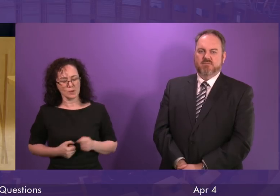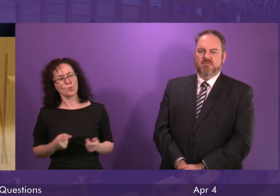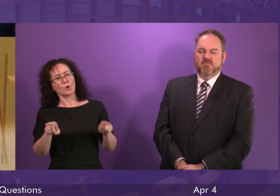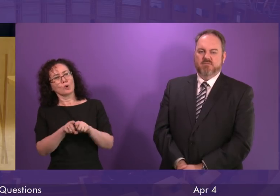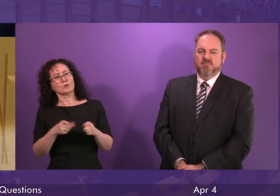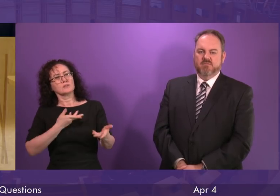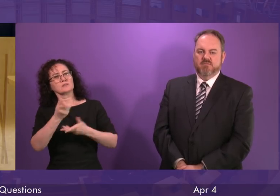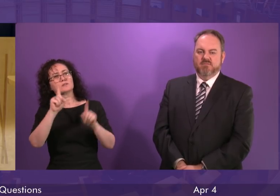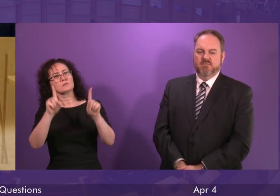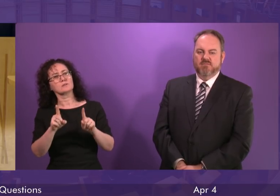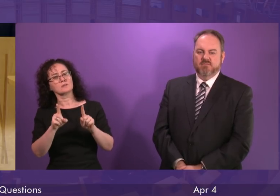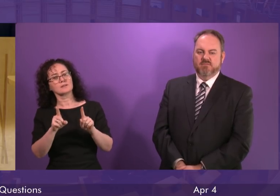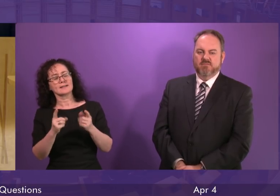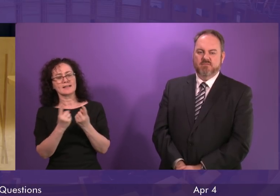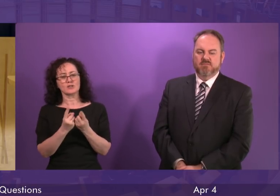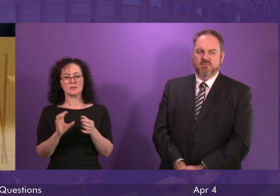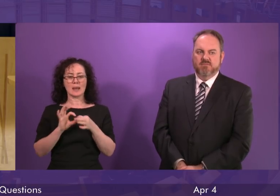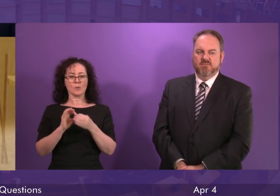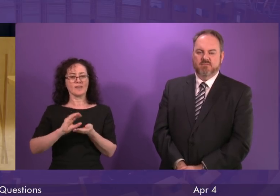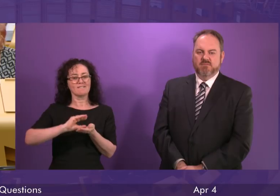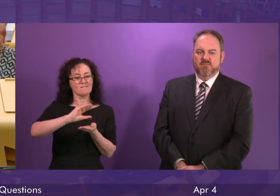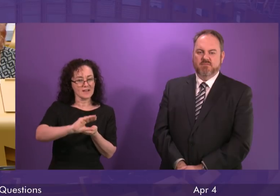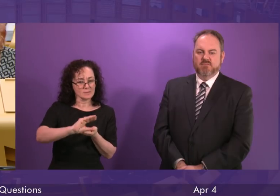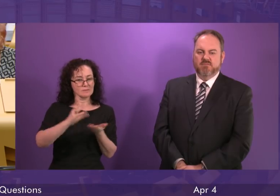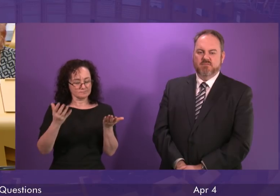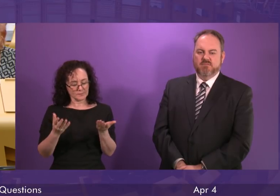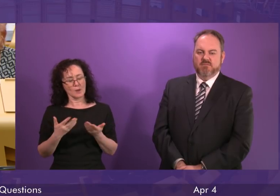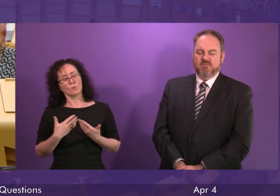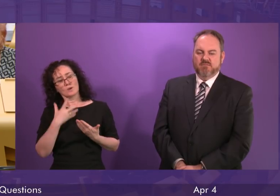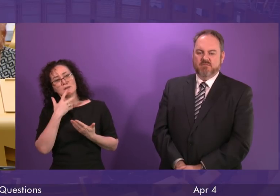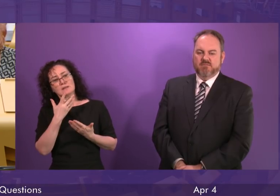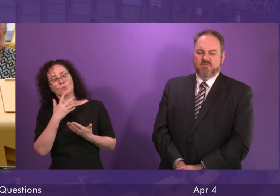issues around investment in infrastructure at the yards and we were able to assure the